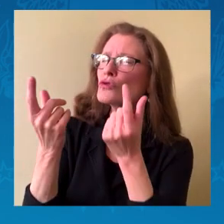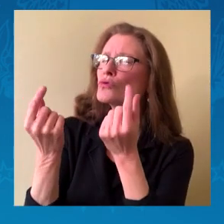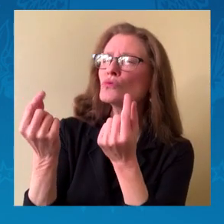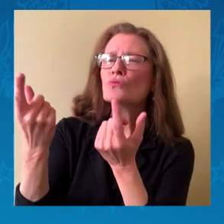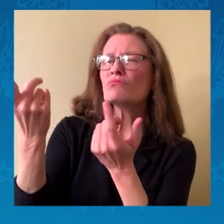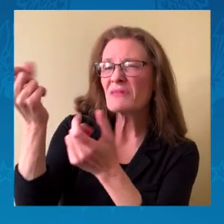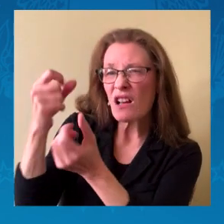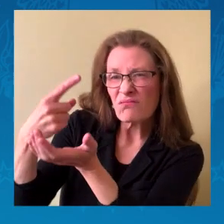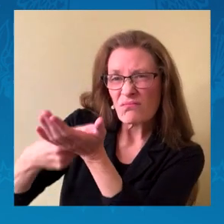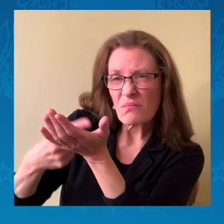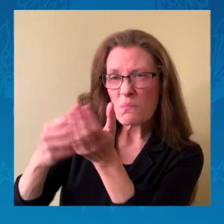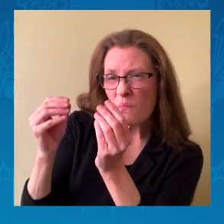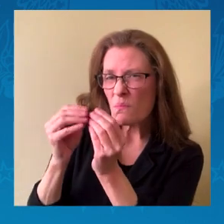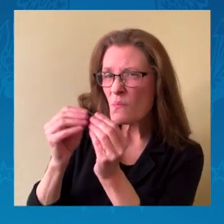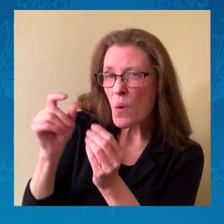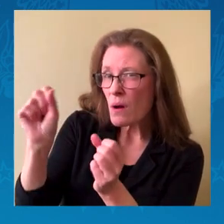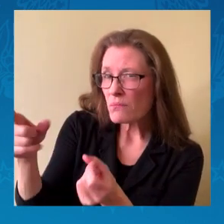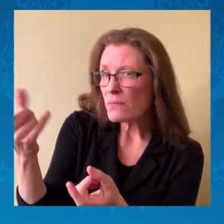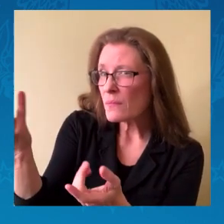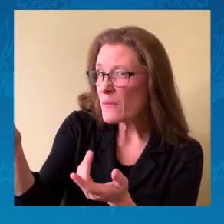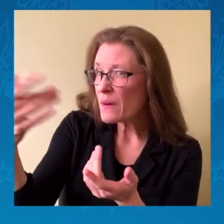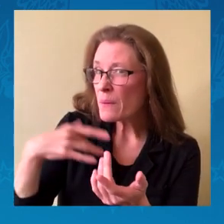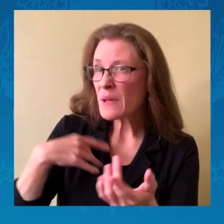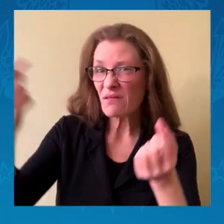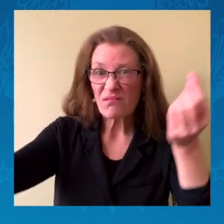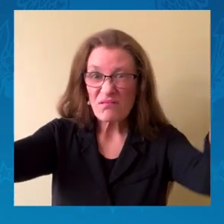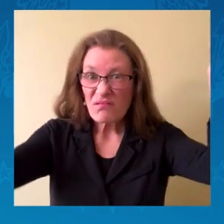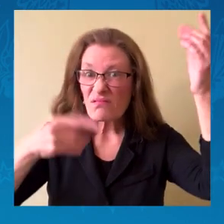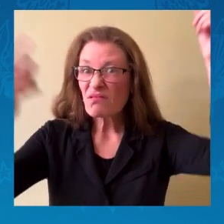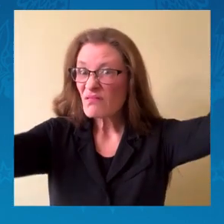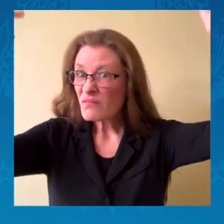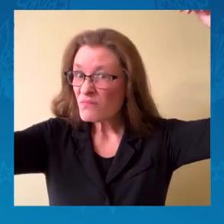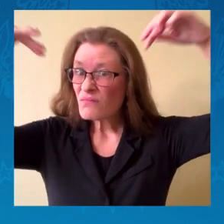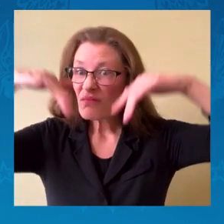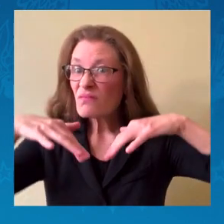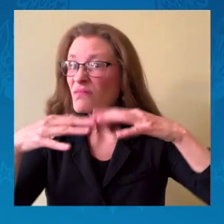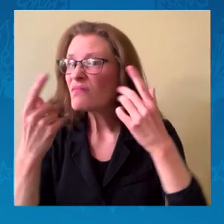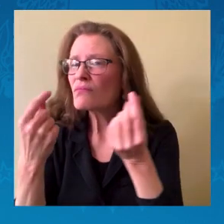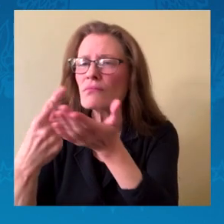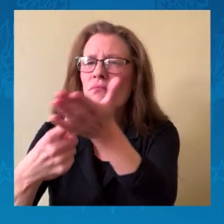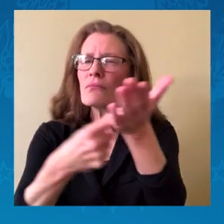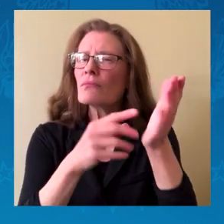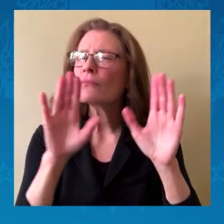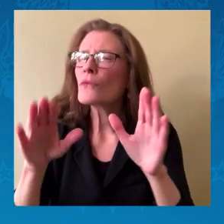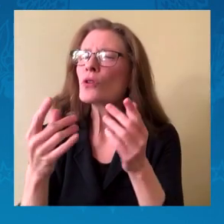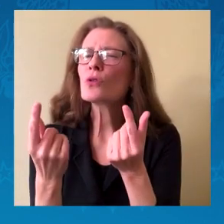and will bring together around this issue? And what is the value in particular of convening